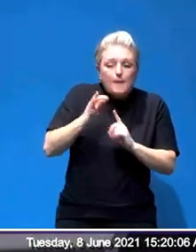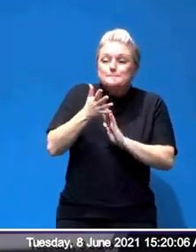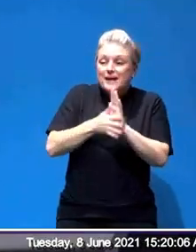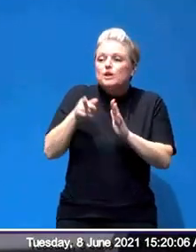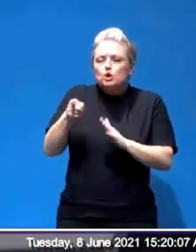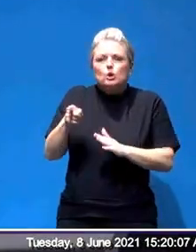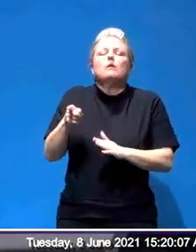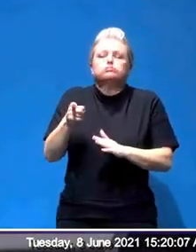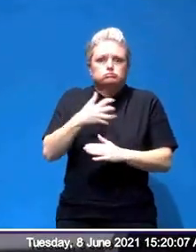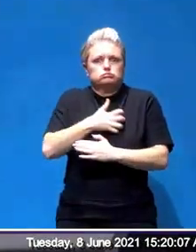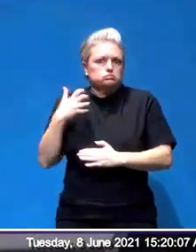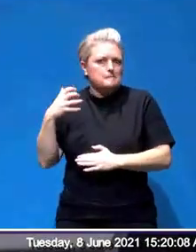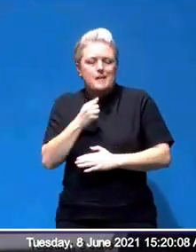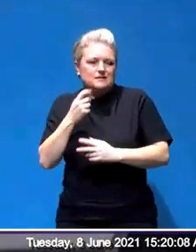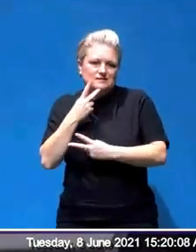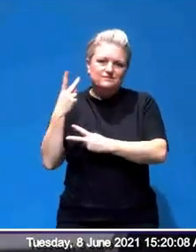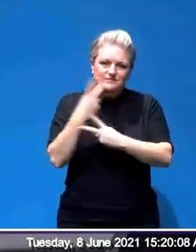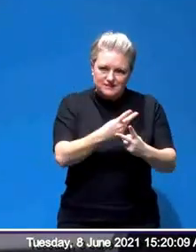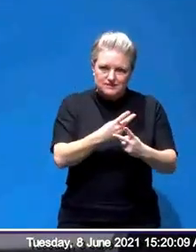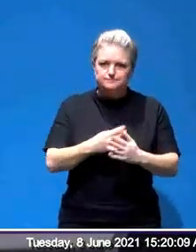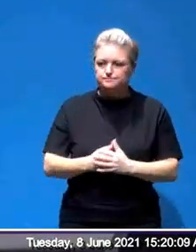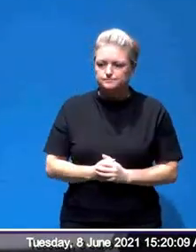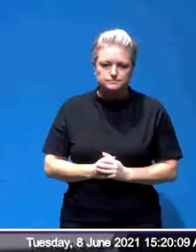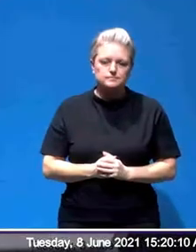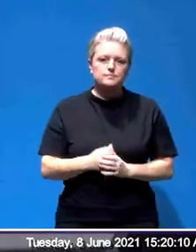So the Area Manager had been somebody who had worked for us for many,